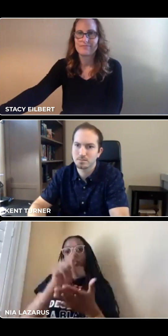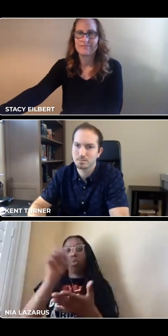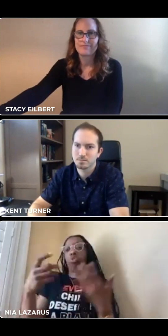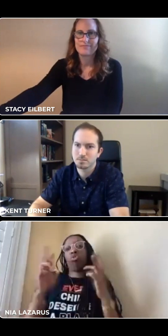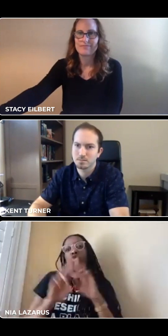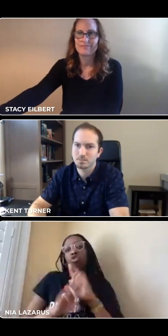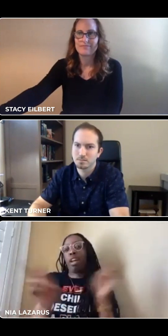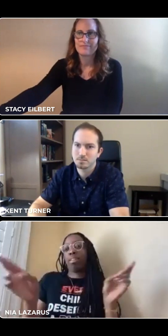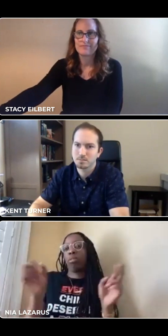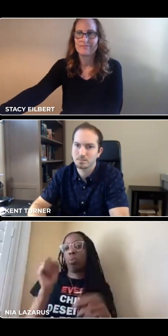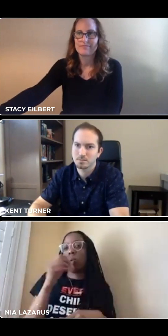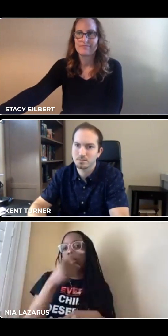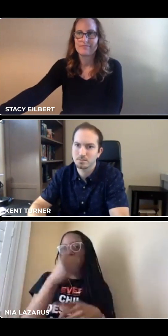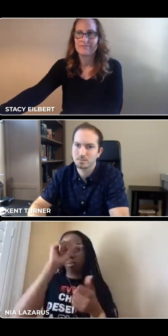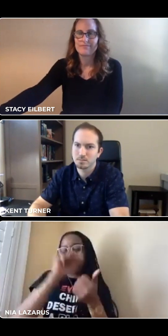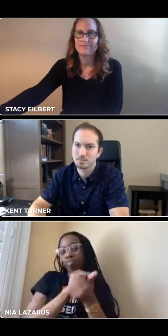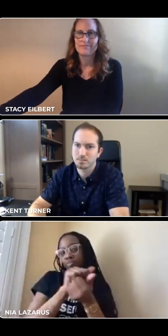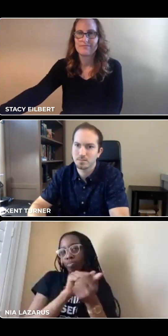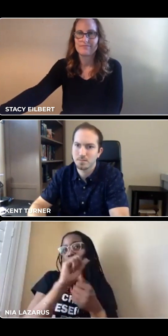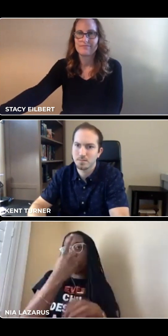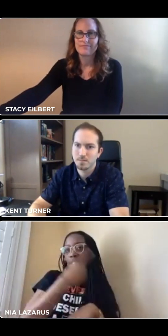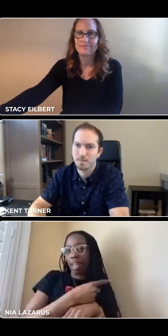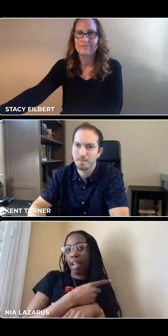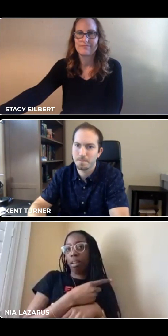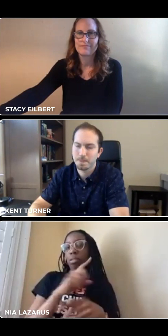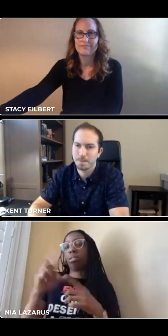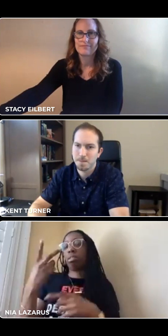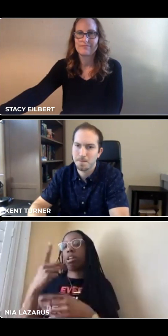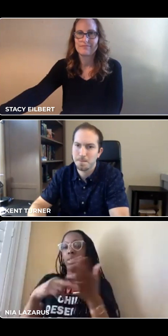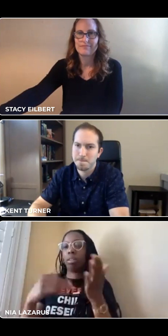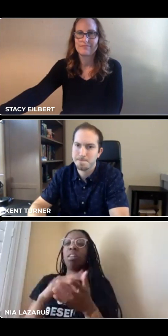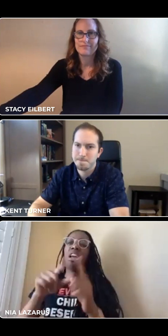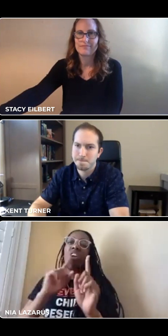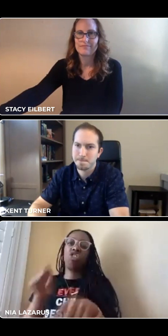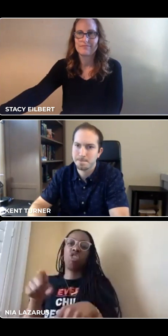those comprehension questions. And I have all the questions in sign. It's ready. So